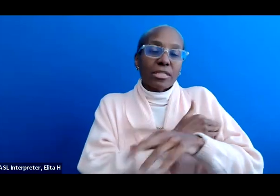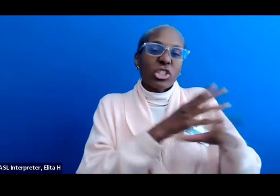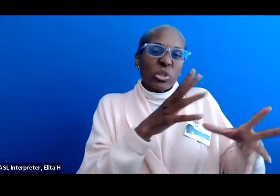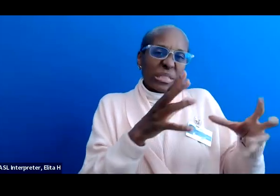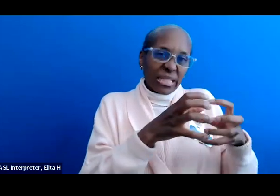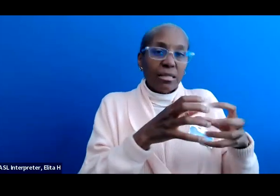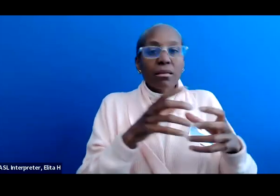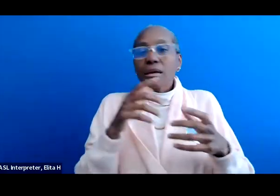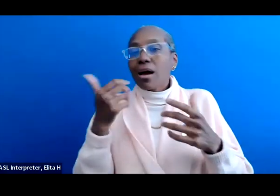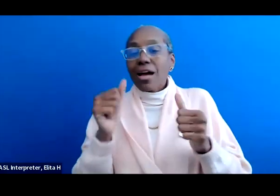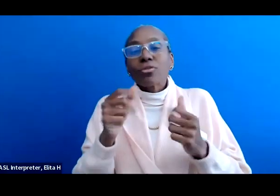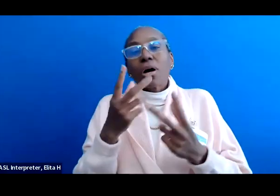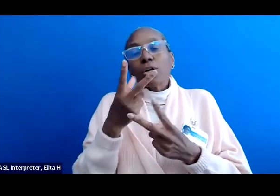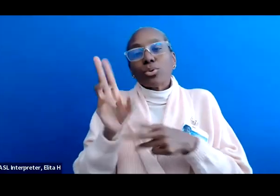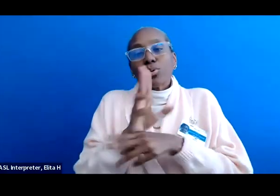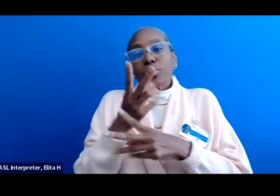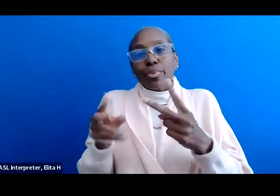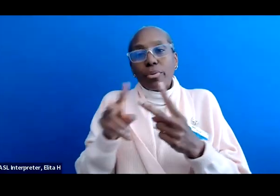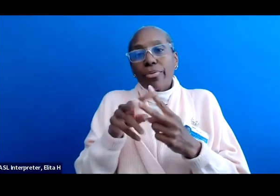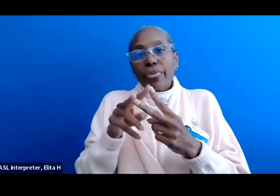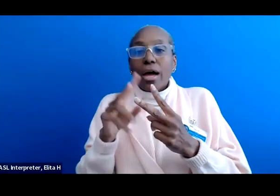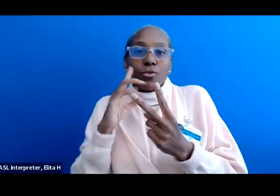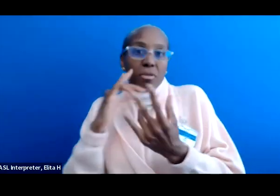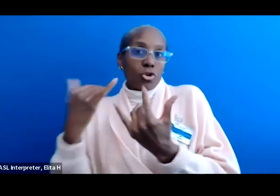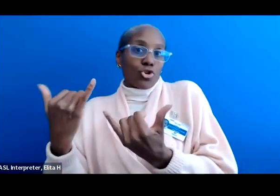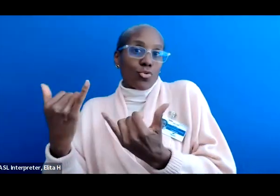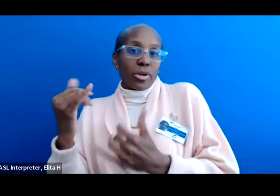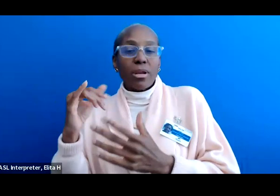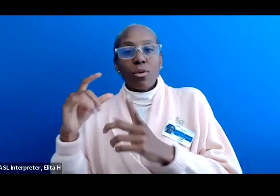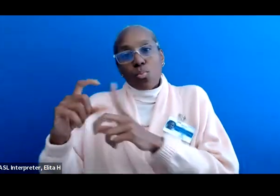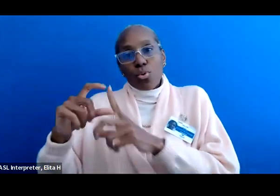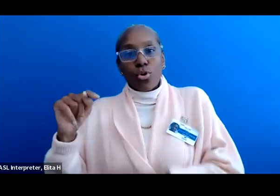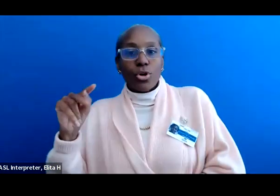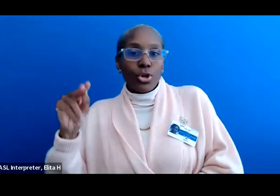I try to say both because I try to be modern, but then not everybody knows the new terminology.